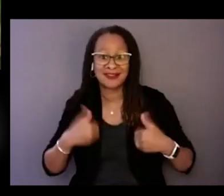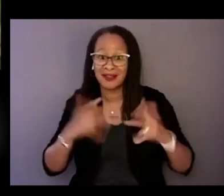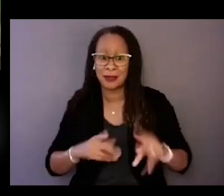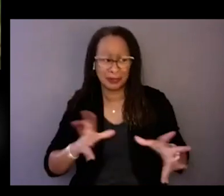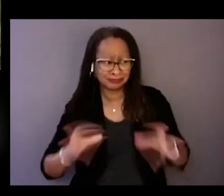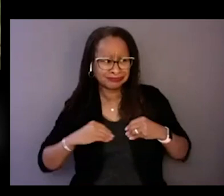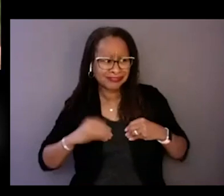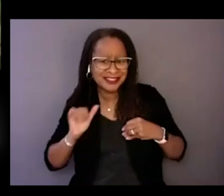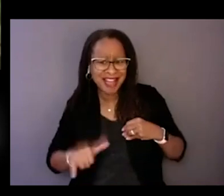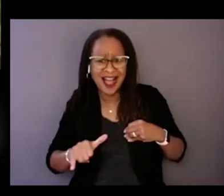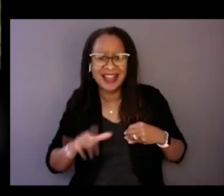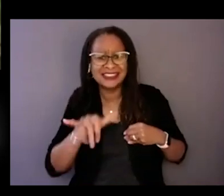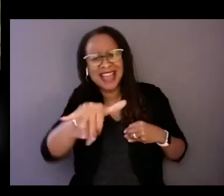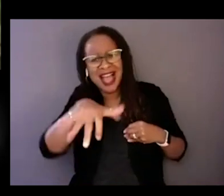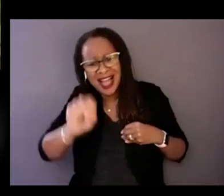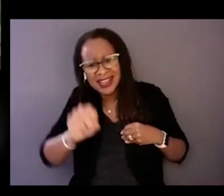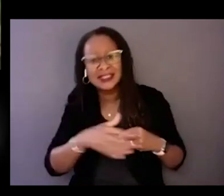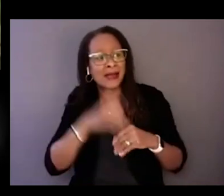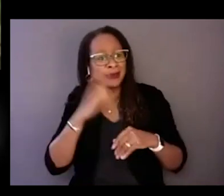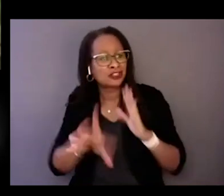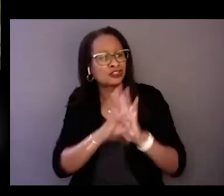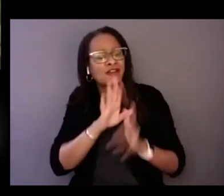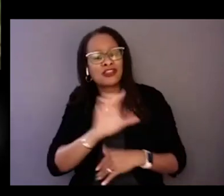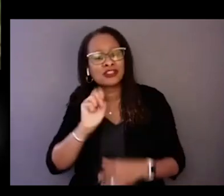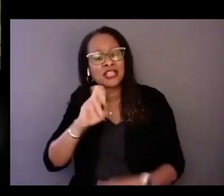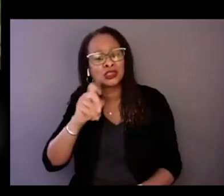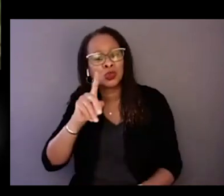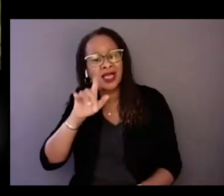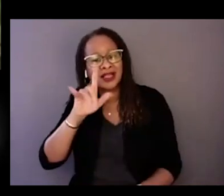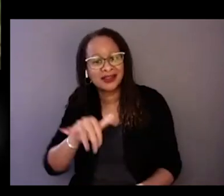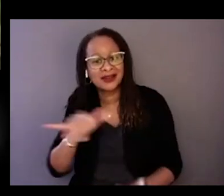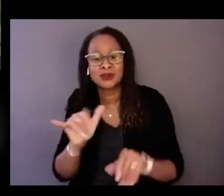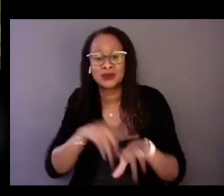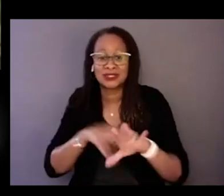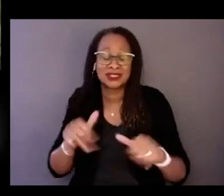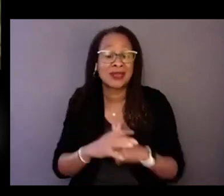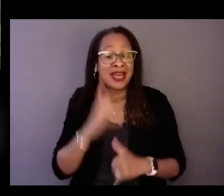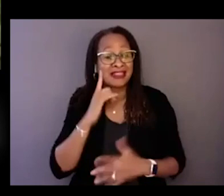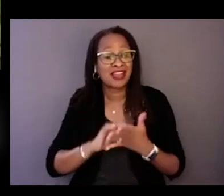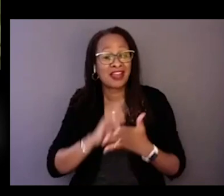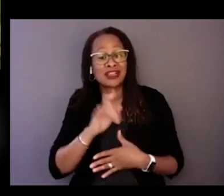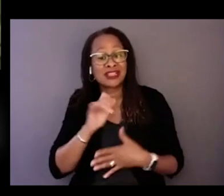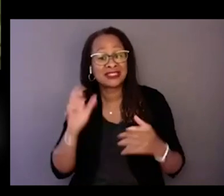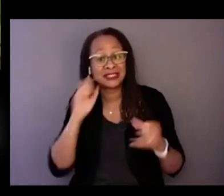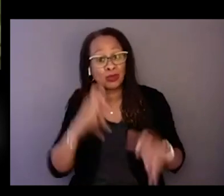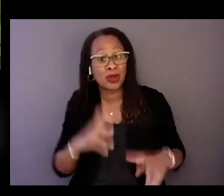because young people are discovering their sexuality. And so I think that really surprised me because the narrative was so different.